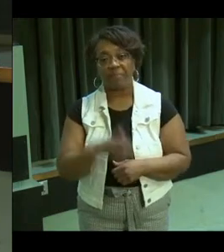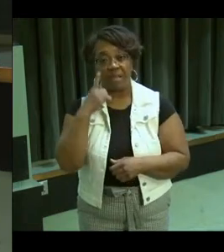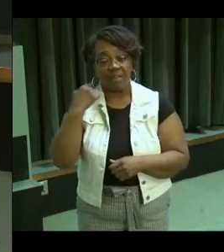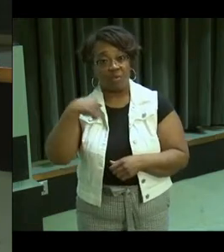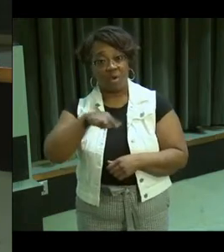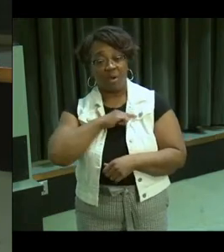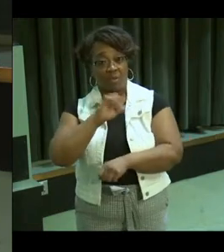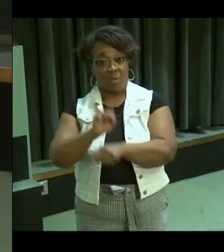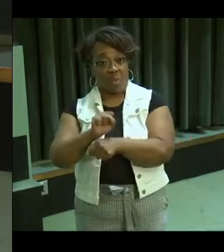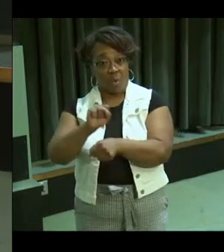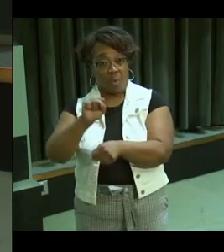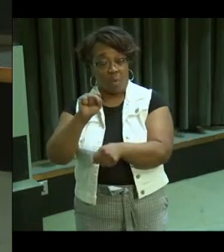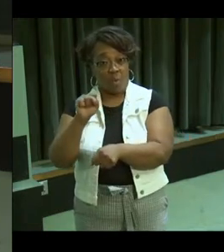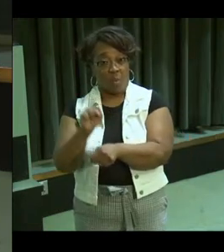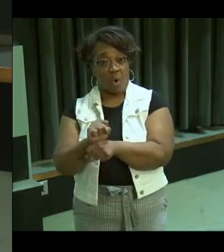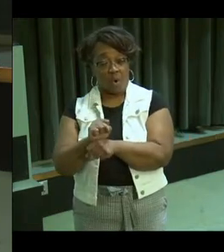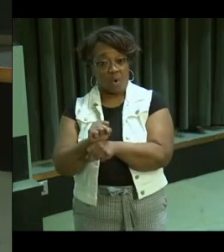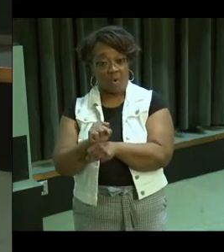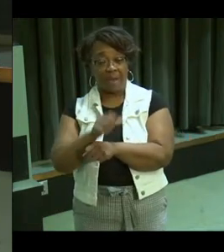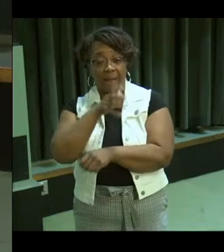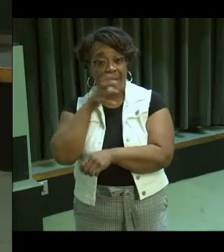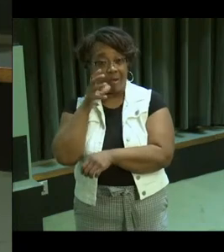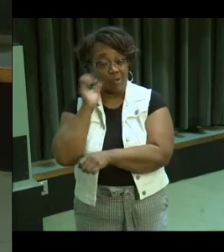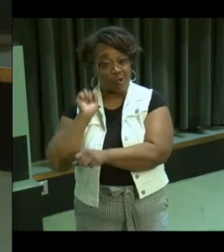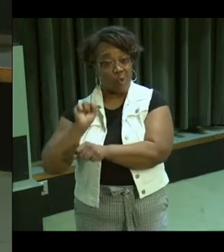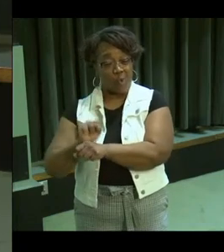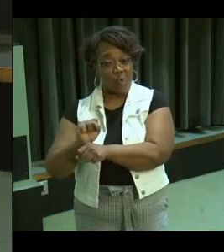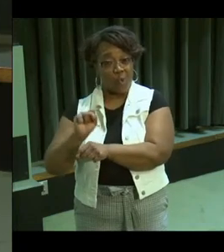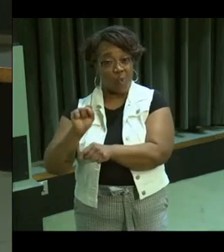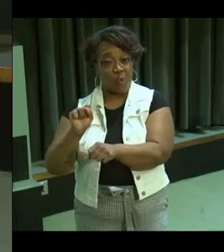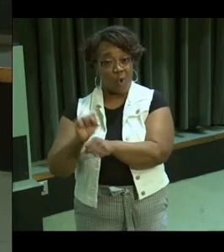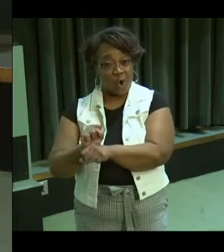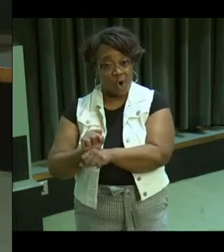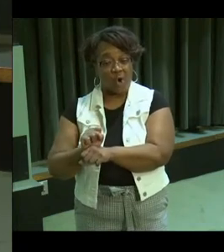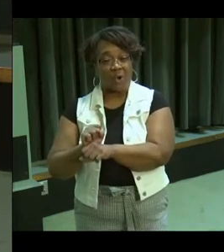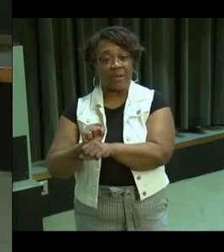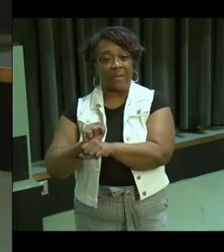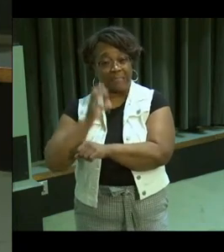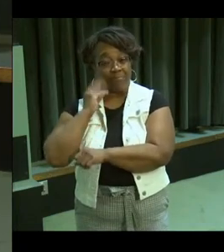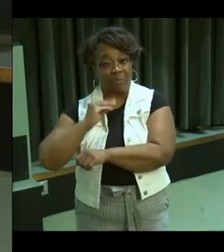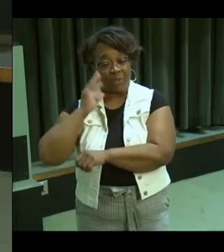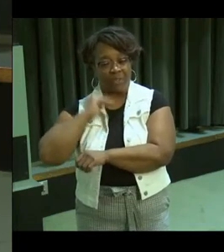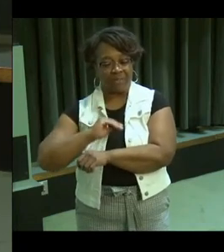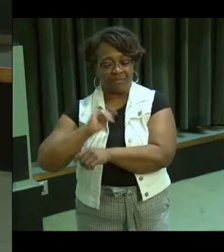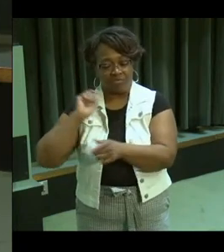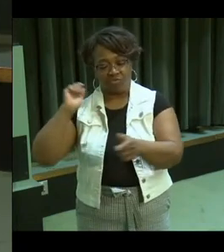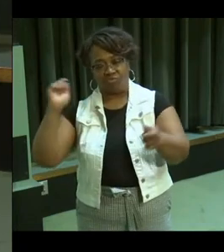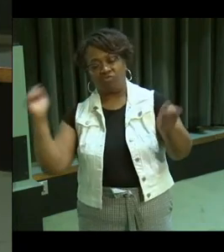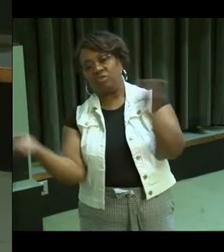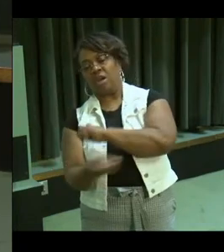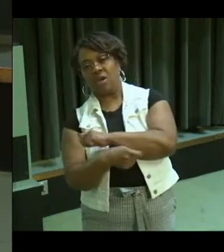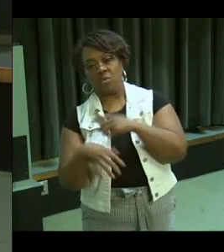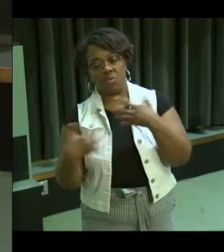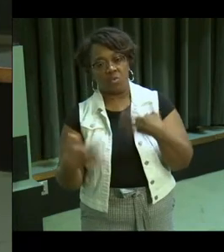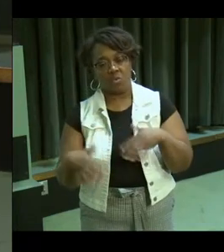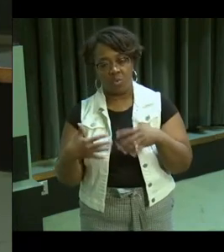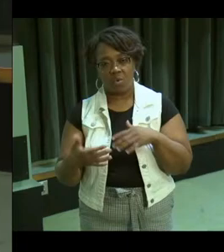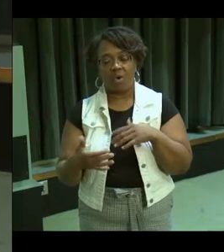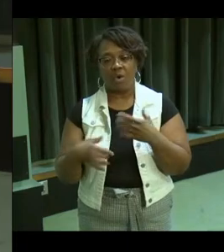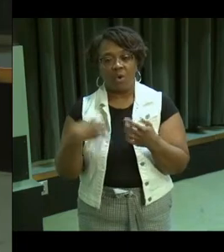workforce, the agricultural workforce has changed